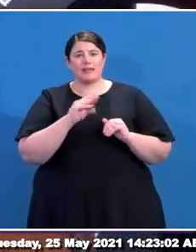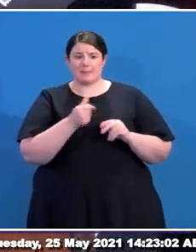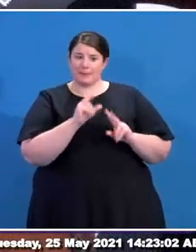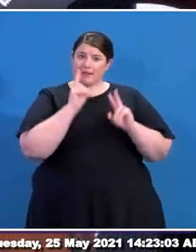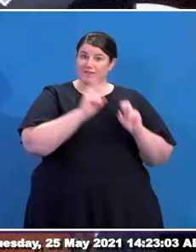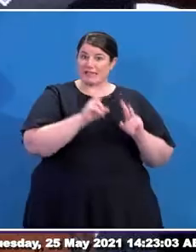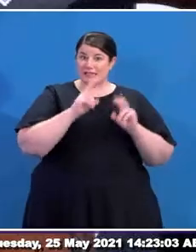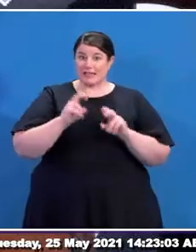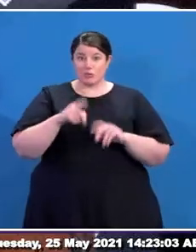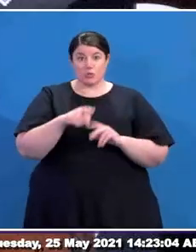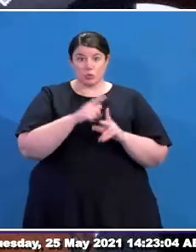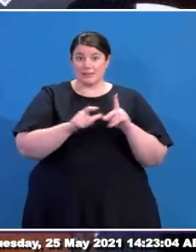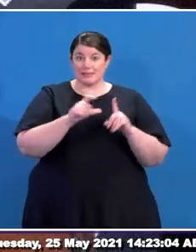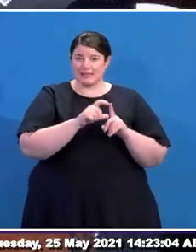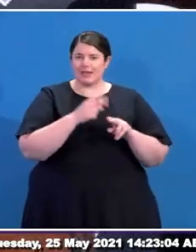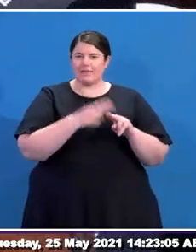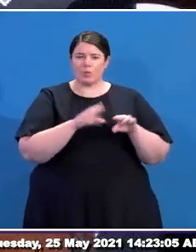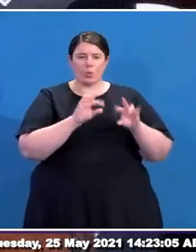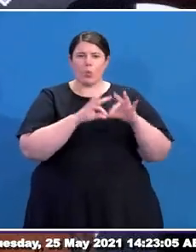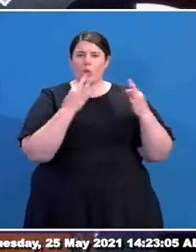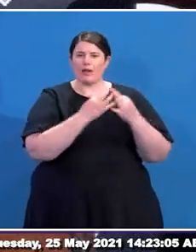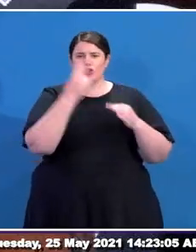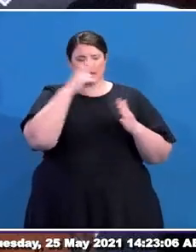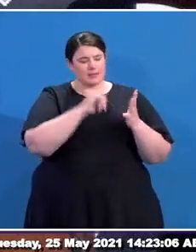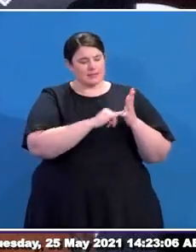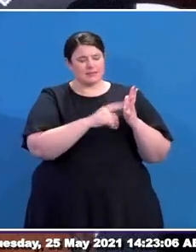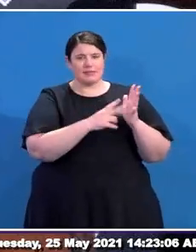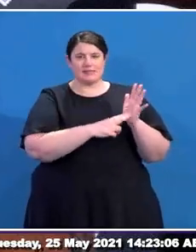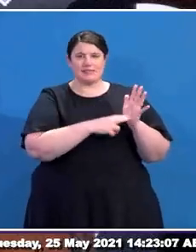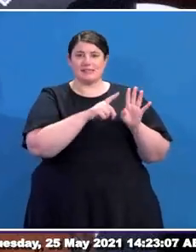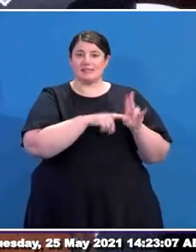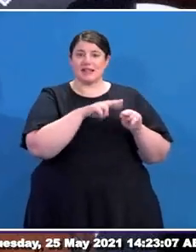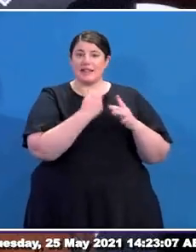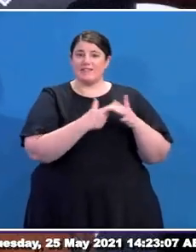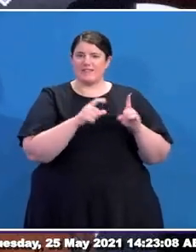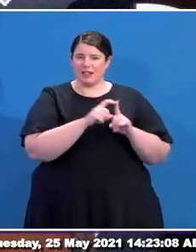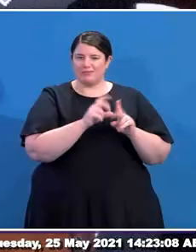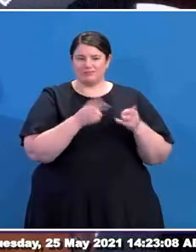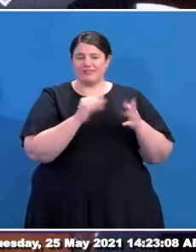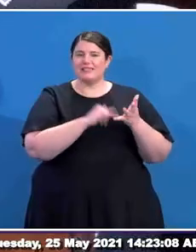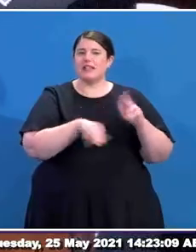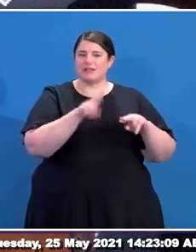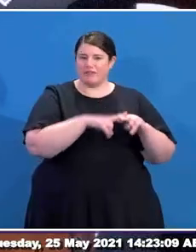you undertook for Sunnyfield. Before we get to the investigations and the report, can I ask you a